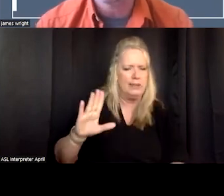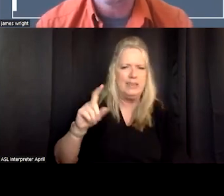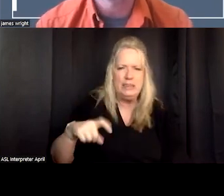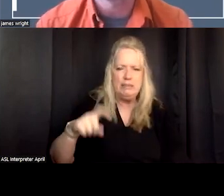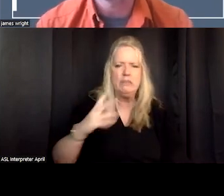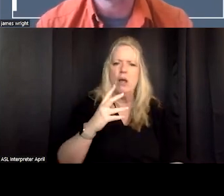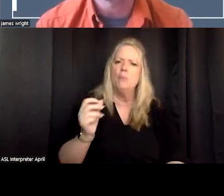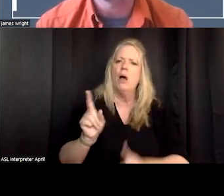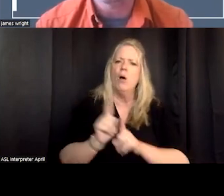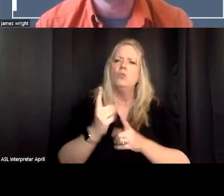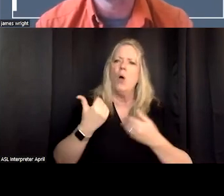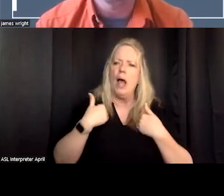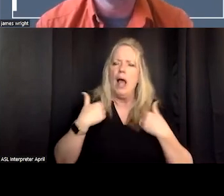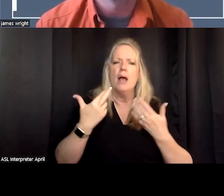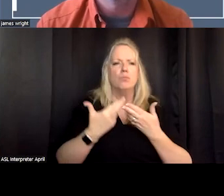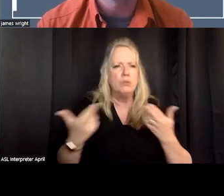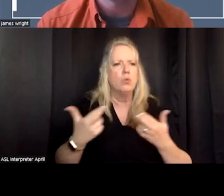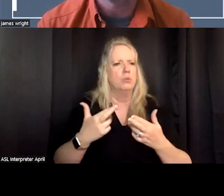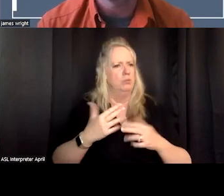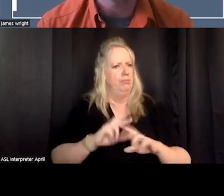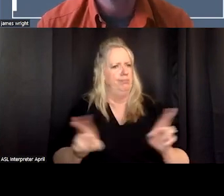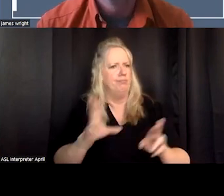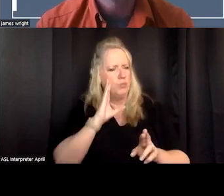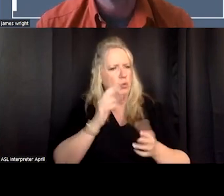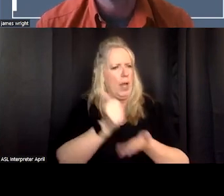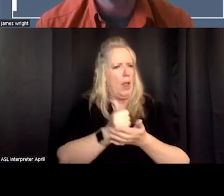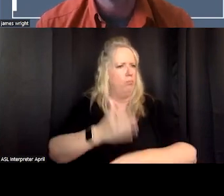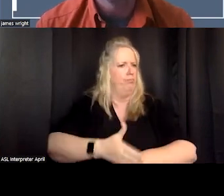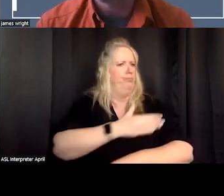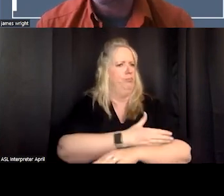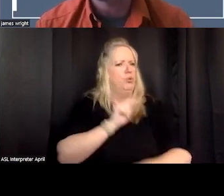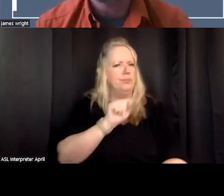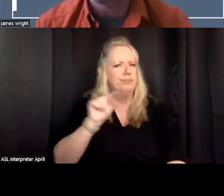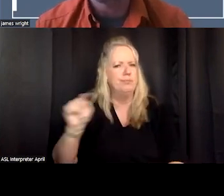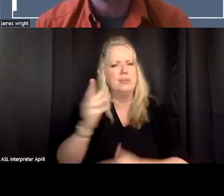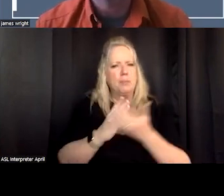HAVE SOME RESOURCES AVAILABLE TO HELP IMPROVE IN CERTAIN AREAS. IF YOU GO TO THE NASMHPD WEBSITE,